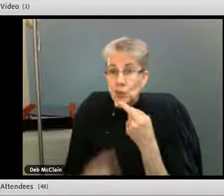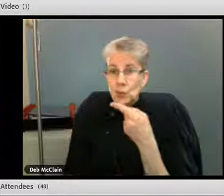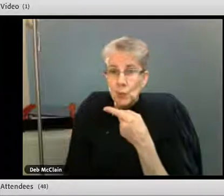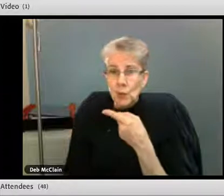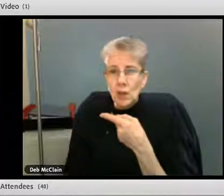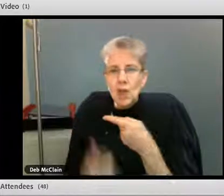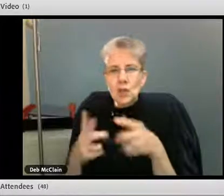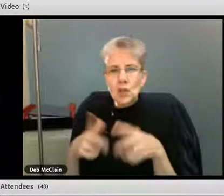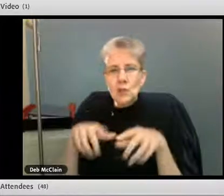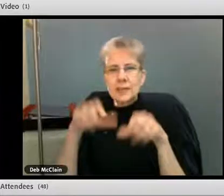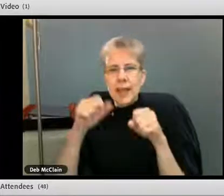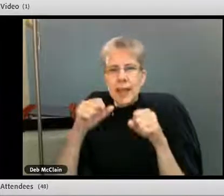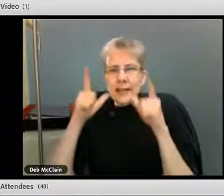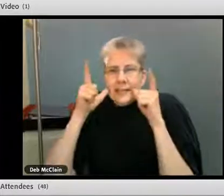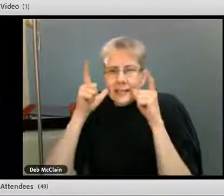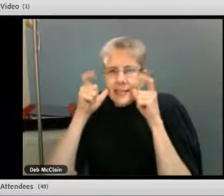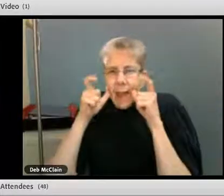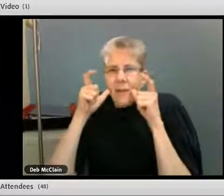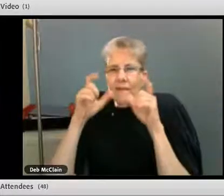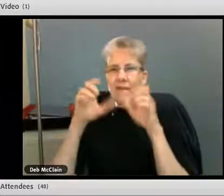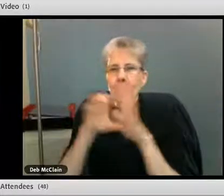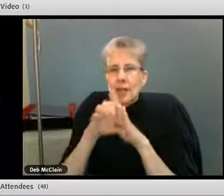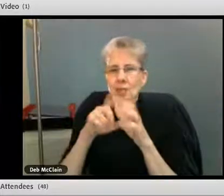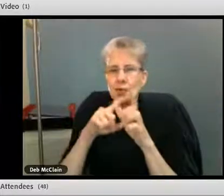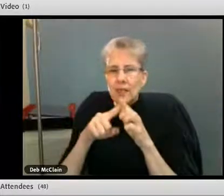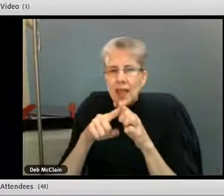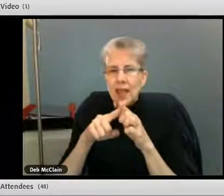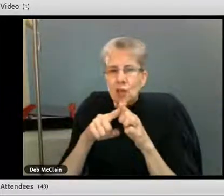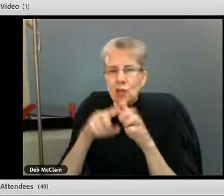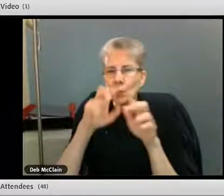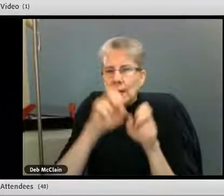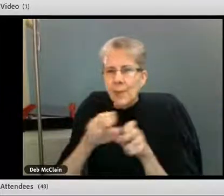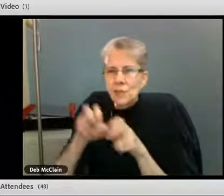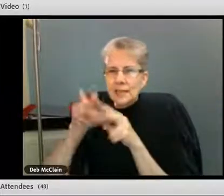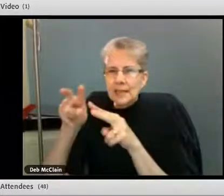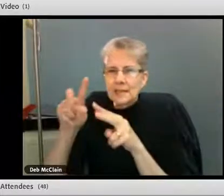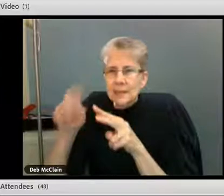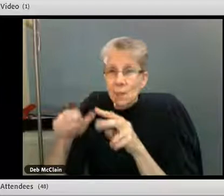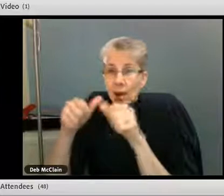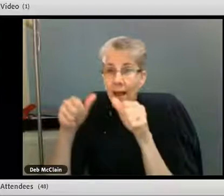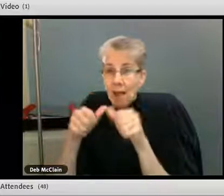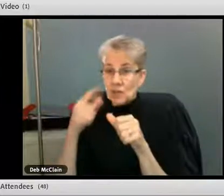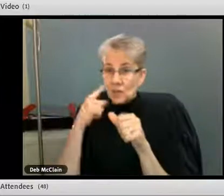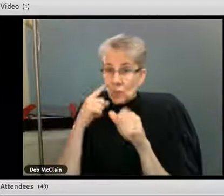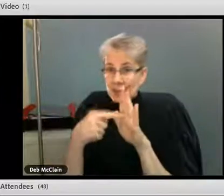and then you can paste it someplace else. For example, in this picture, you can see there's a window